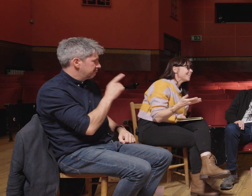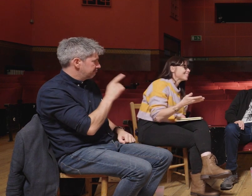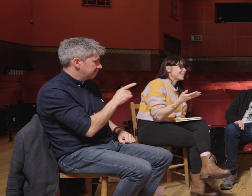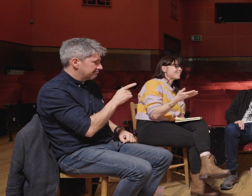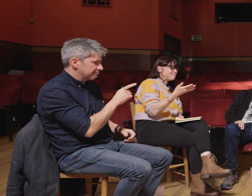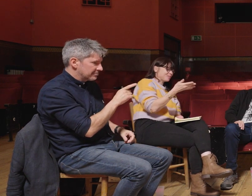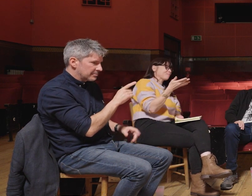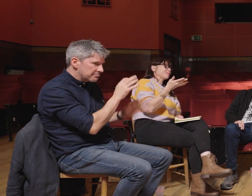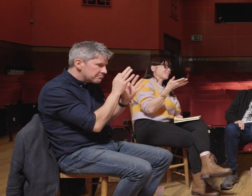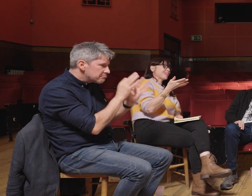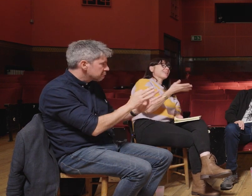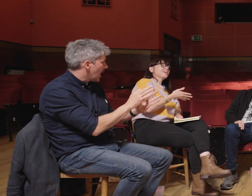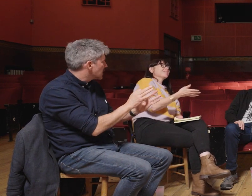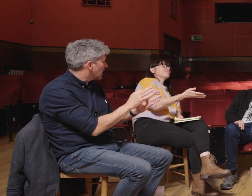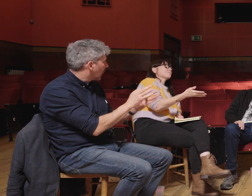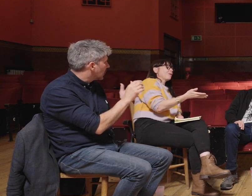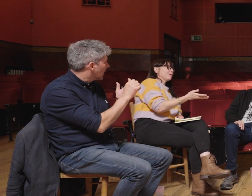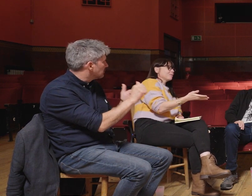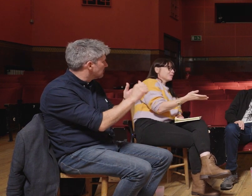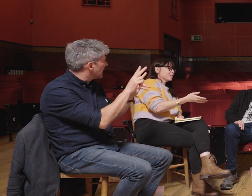It's impossible to say, "this is what I would..."